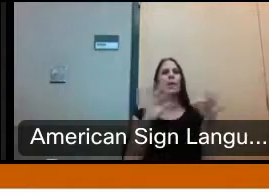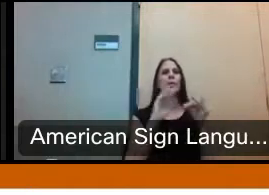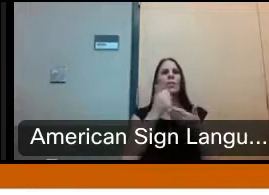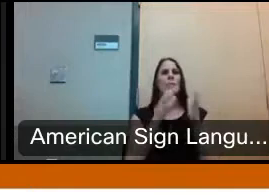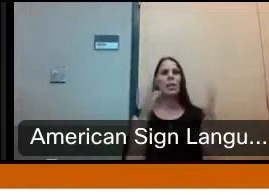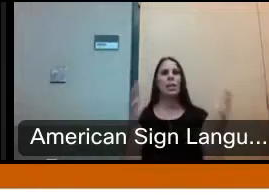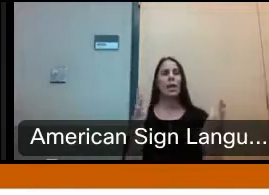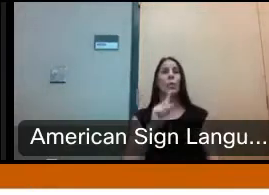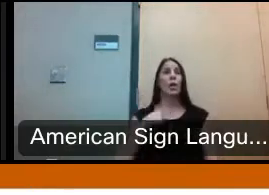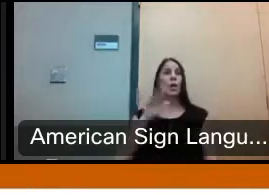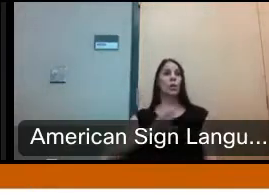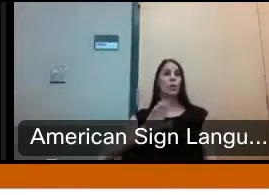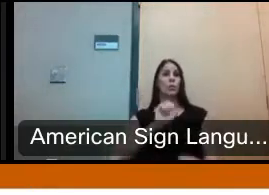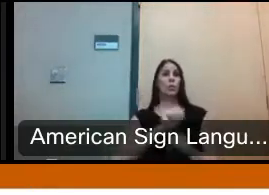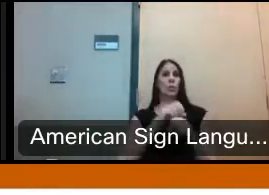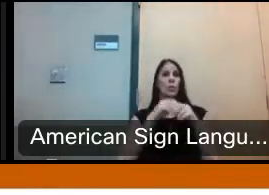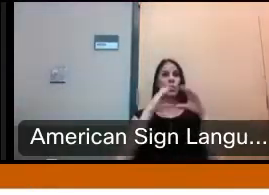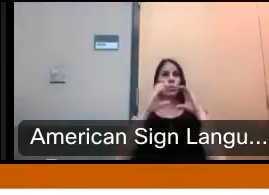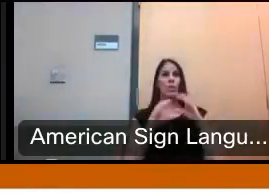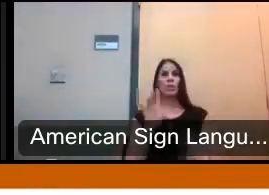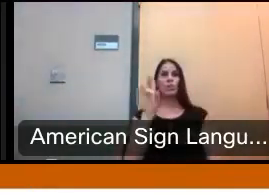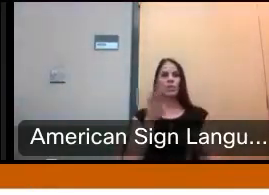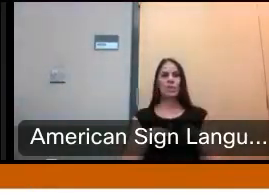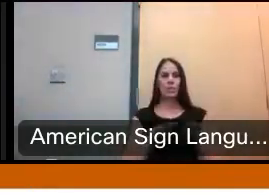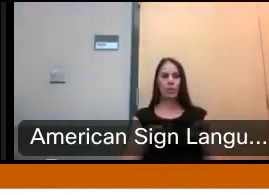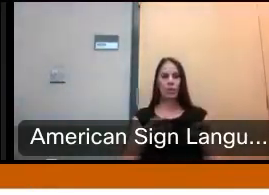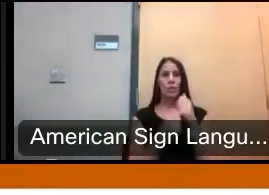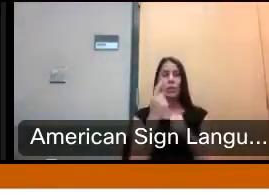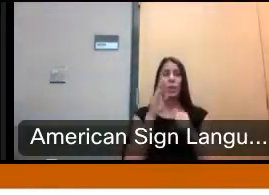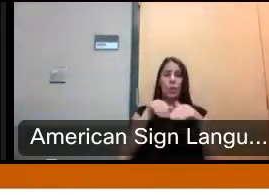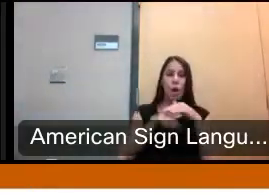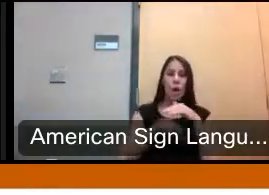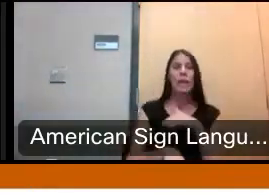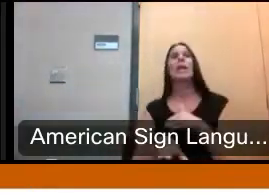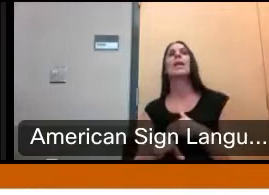communication, 7 floors, everyone would walk in on what was the ground floor, but was technically